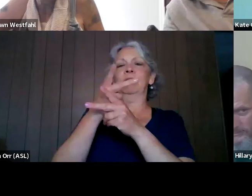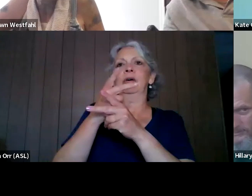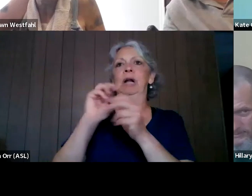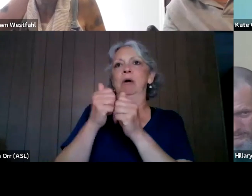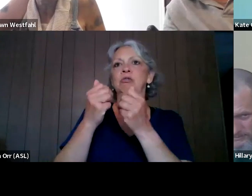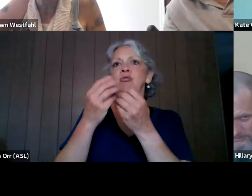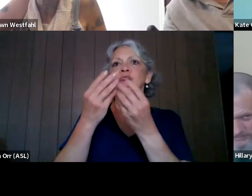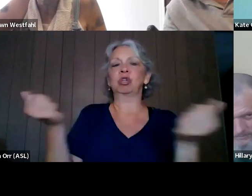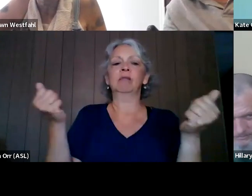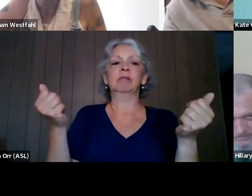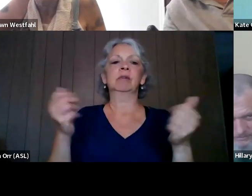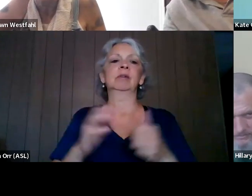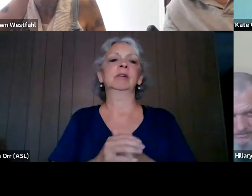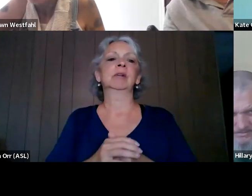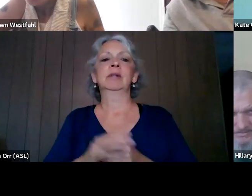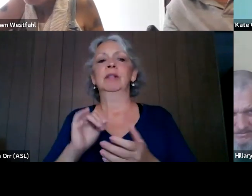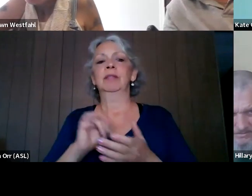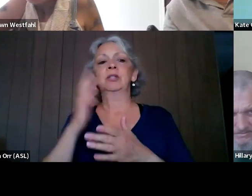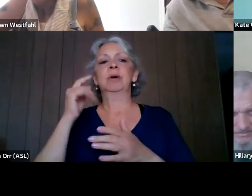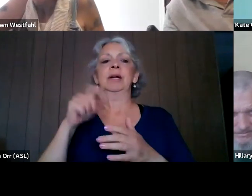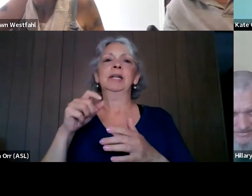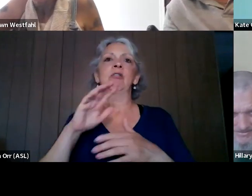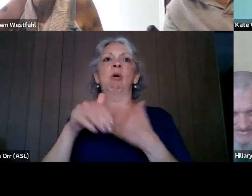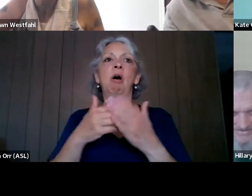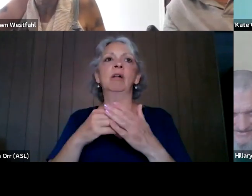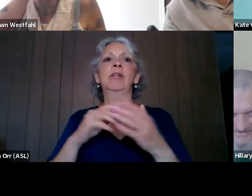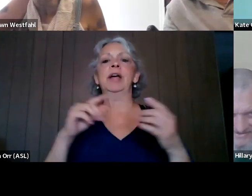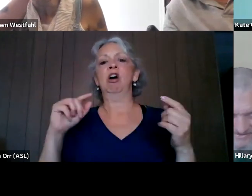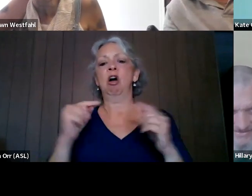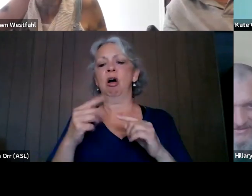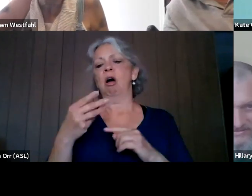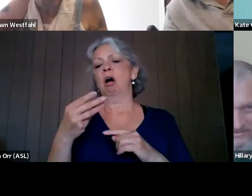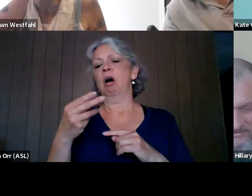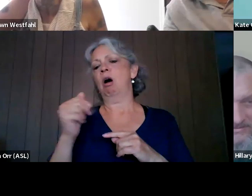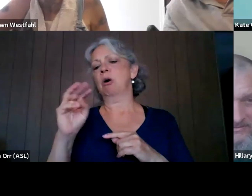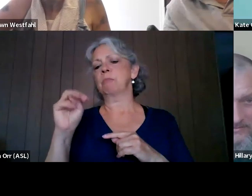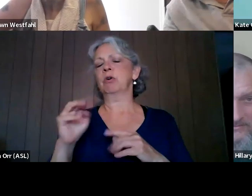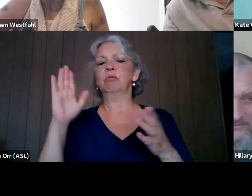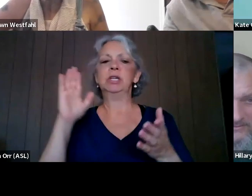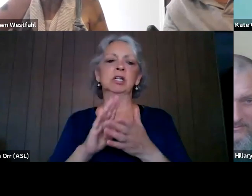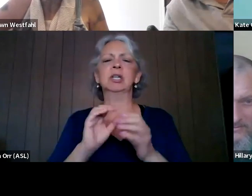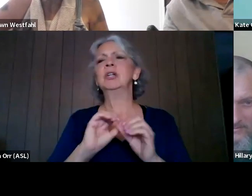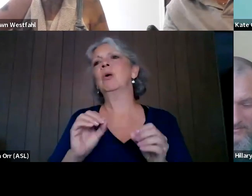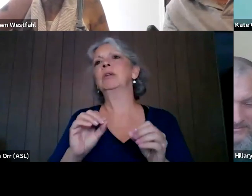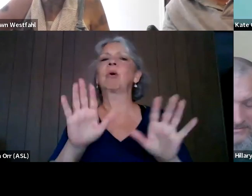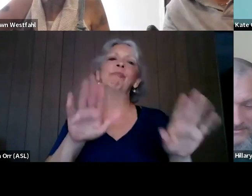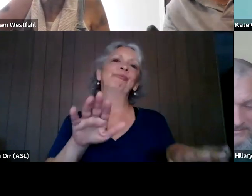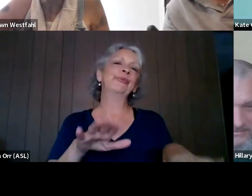That's why we need all the harm reduction we could get and nobody's condoning behaviors because it's happening regardless.